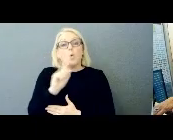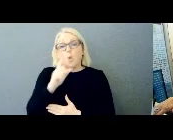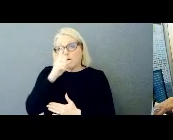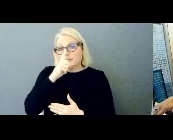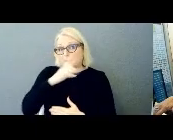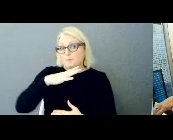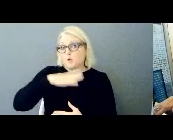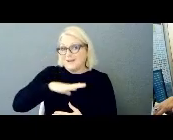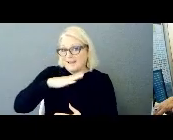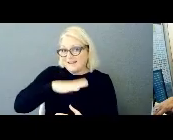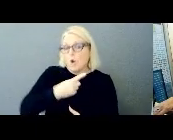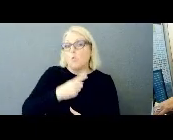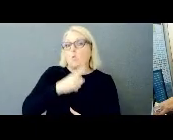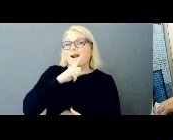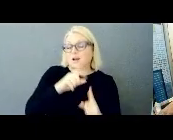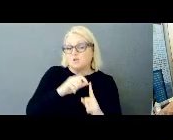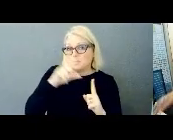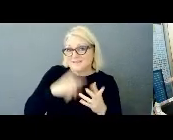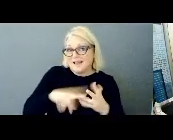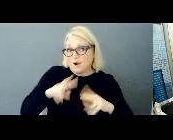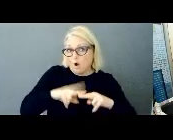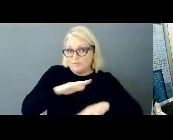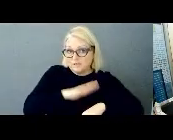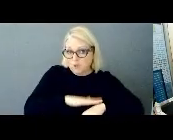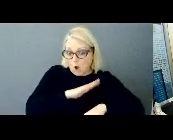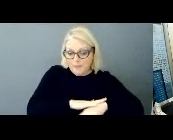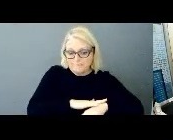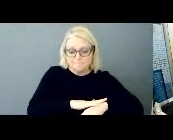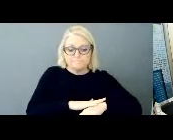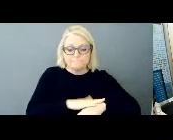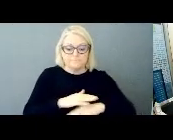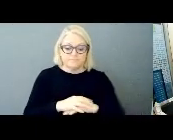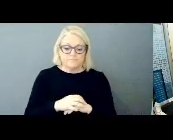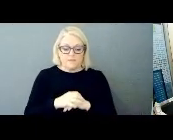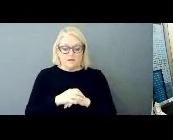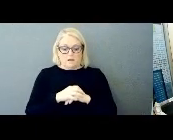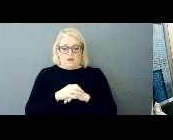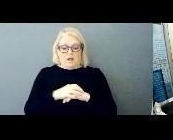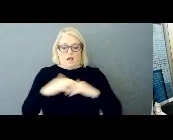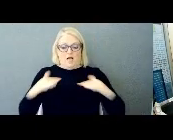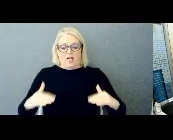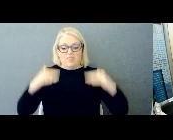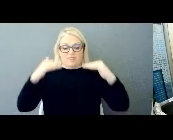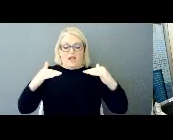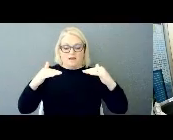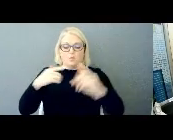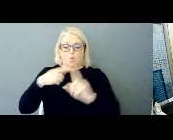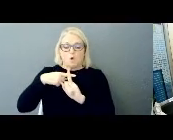100% of families in the denominator. What needs to be targeted? 10 to 25% of families in the denominator